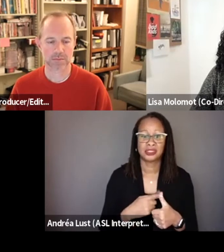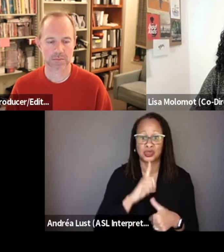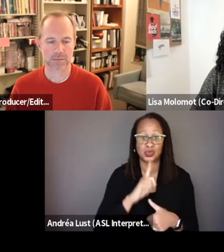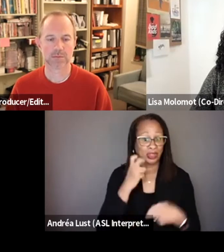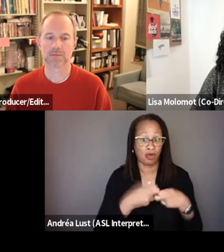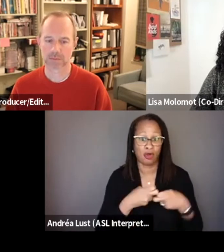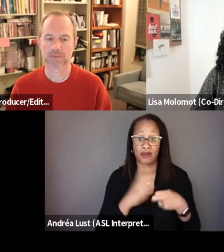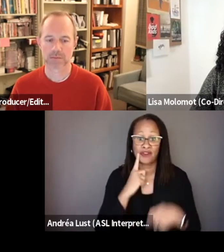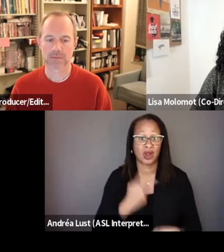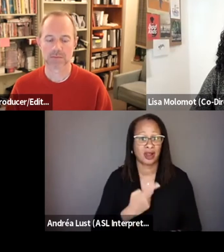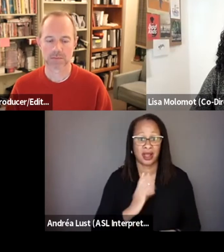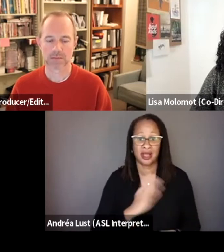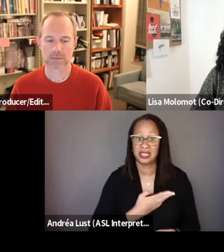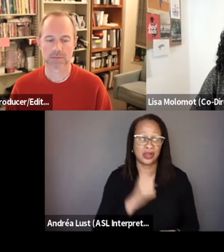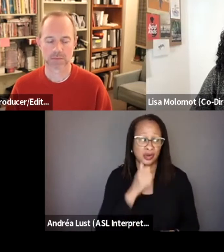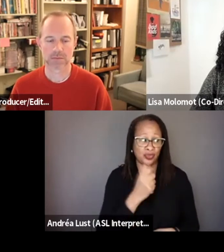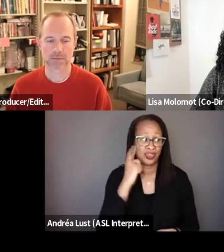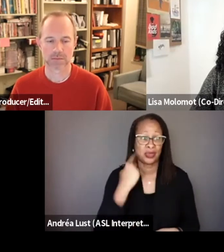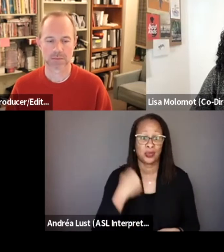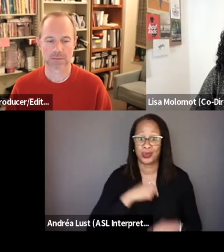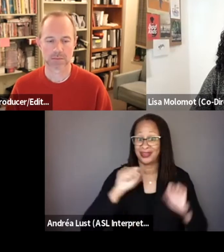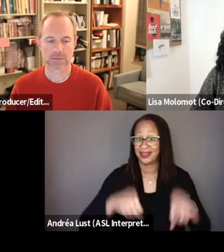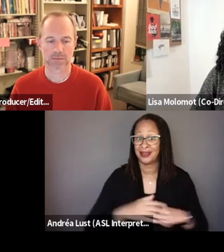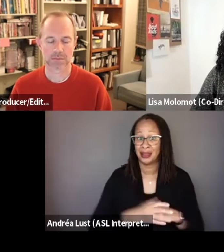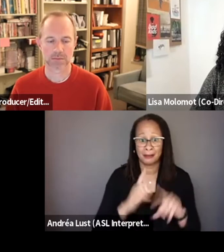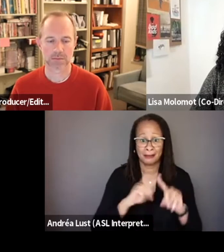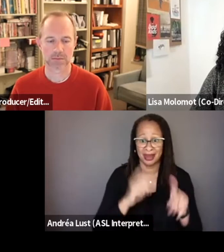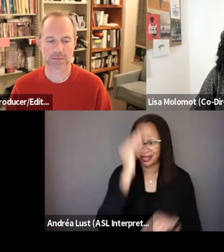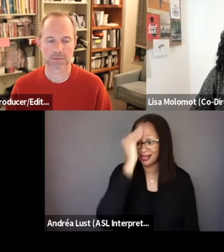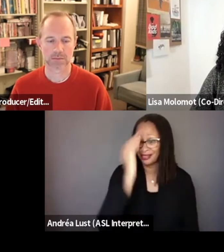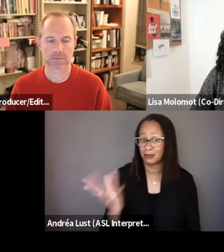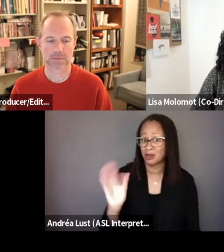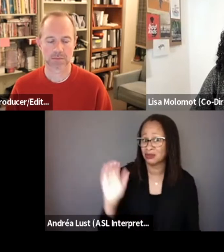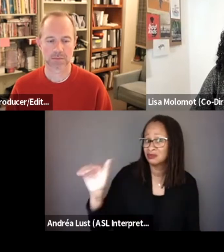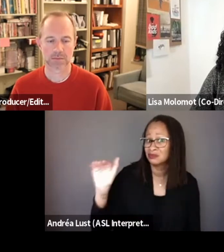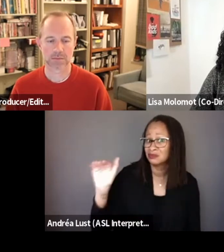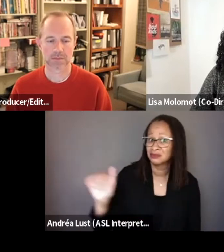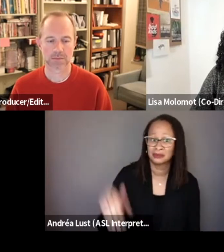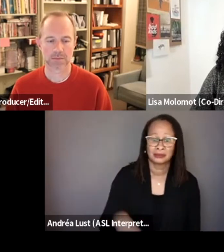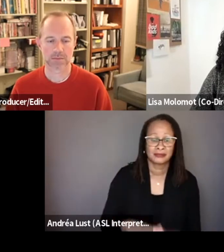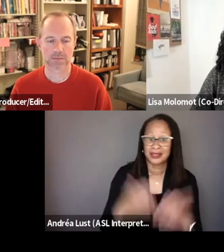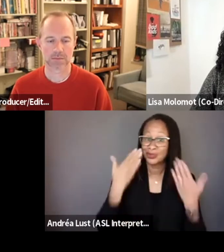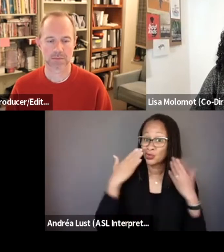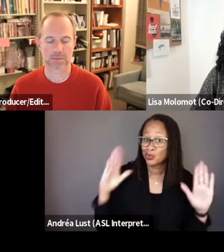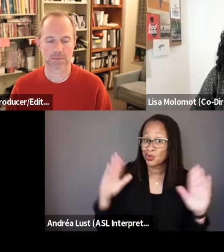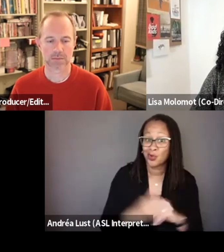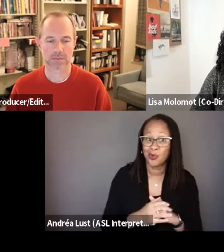I don't think we can. But I told them, I'm like, look, you don't know what this can happen.